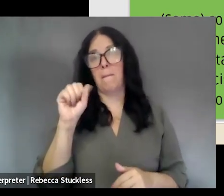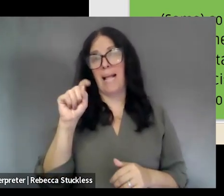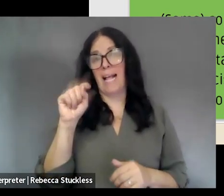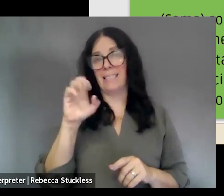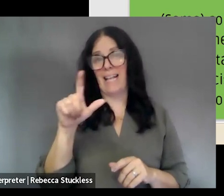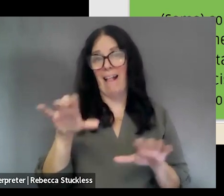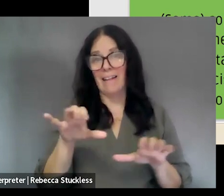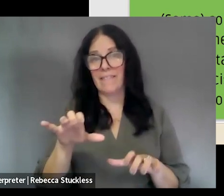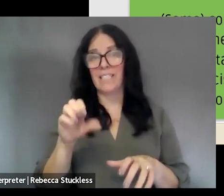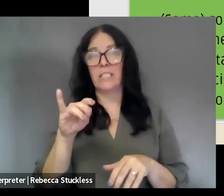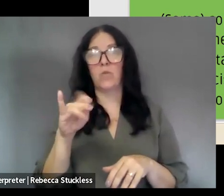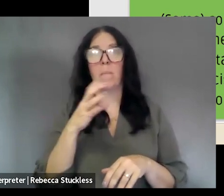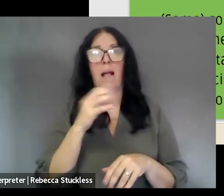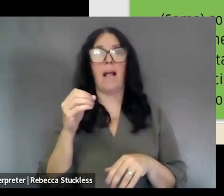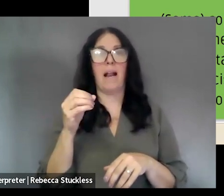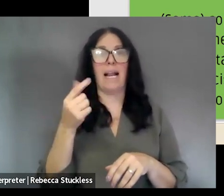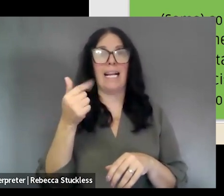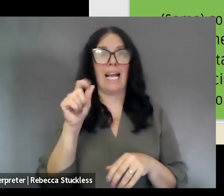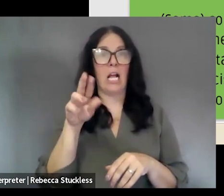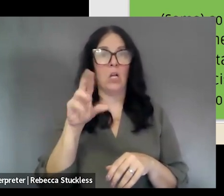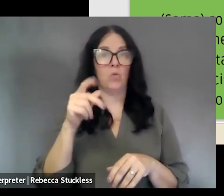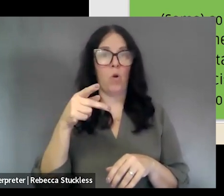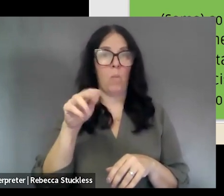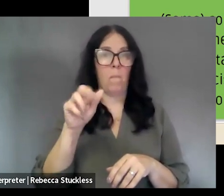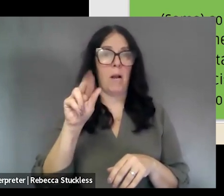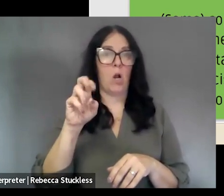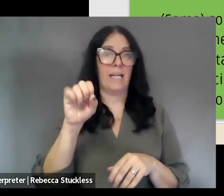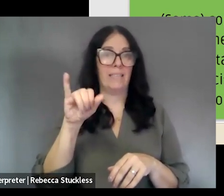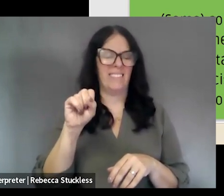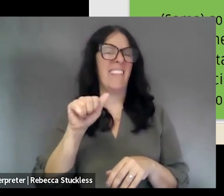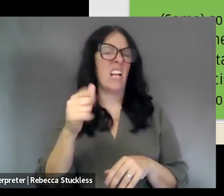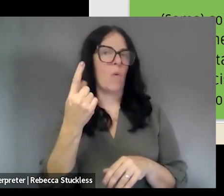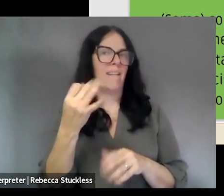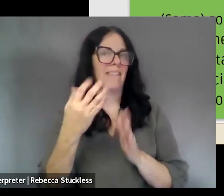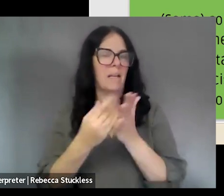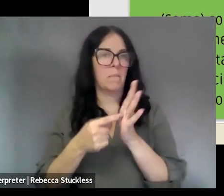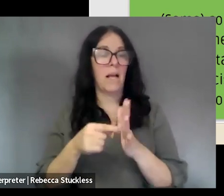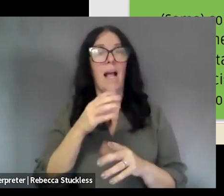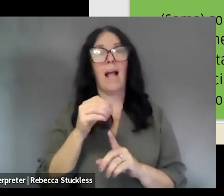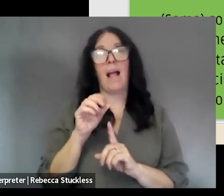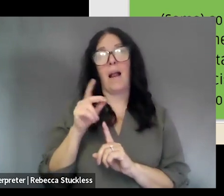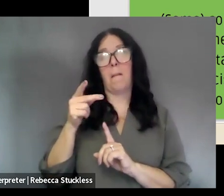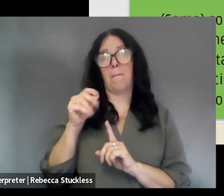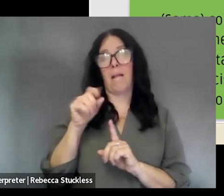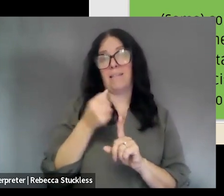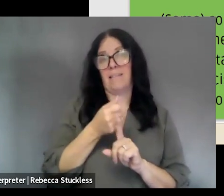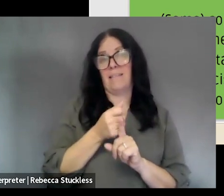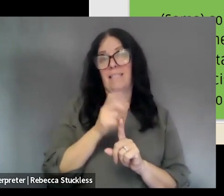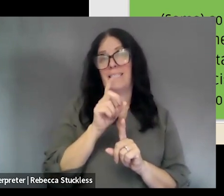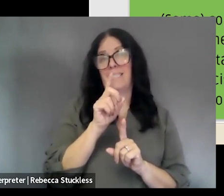to name a few and because POTS is a form of dysautonomia, it is an umbrella label, which